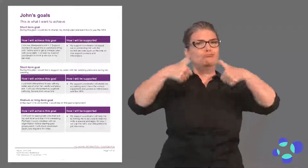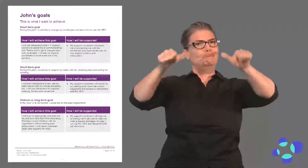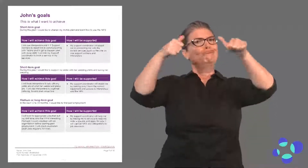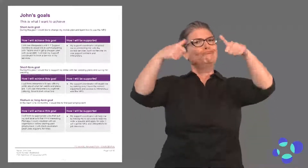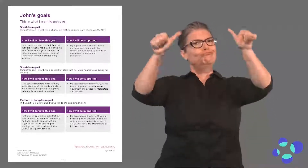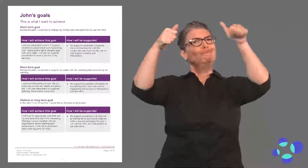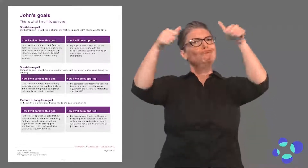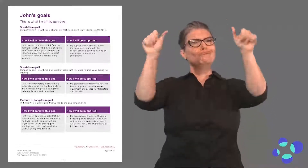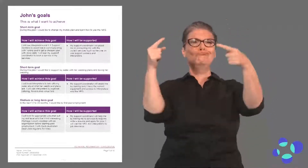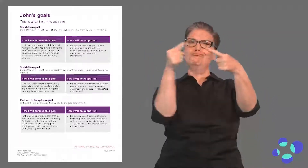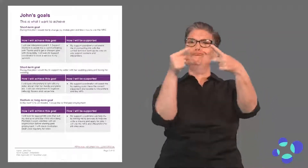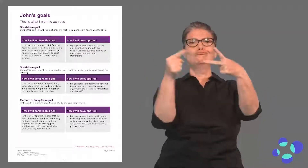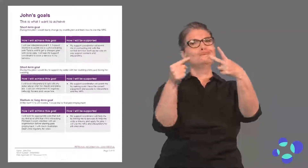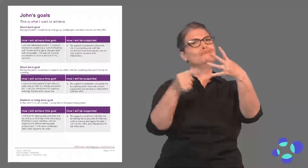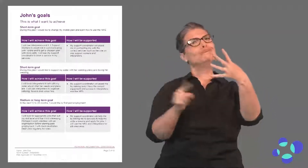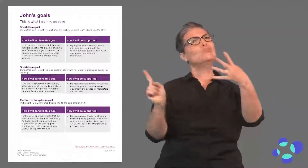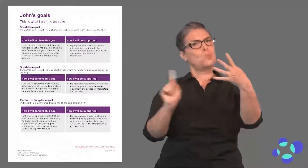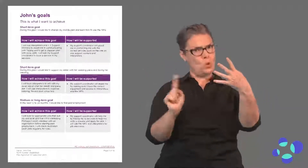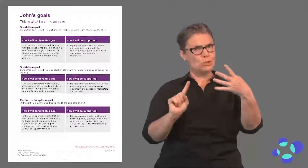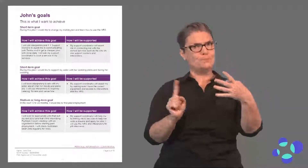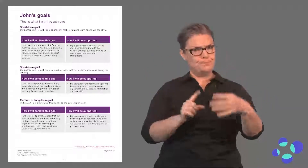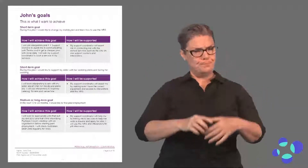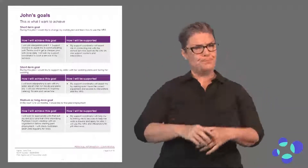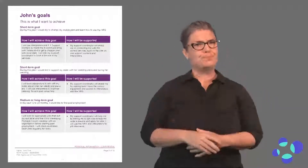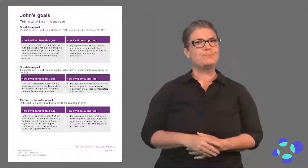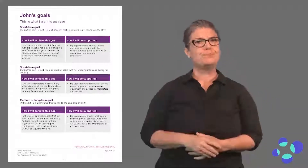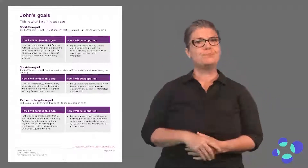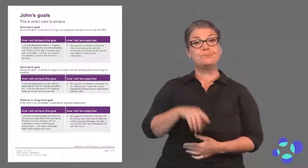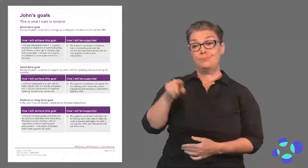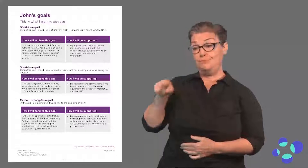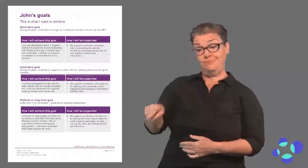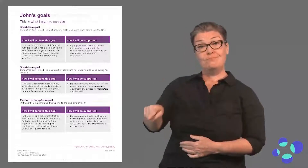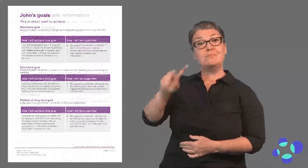Goals are what you are wanting to achieve.